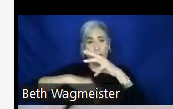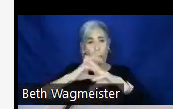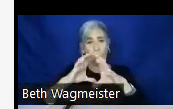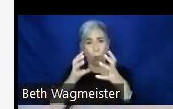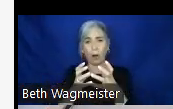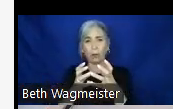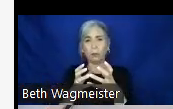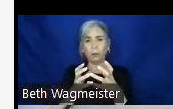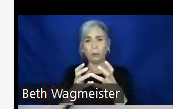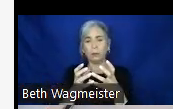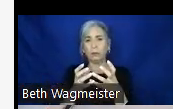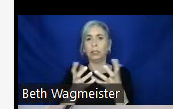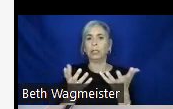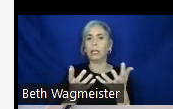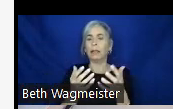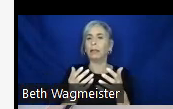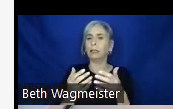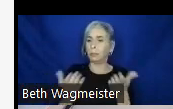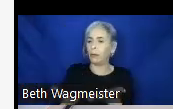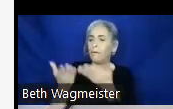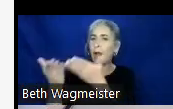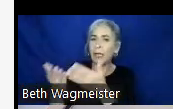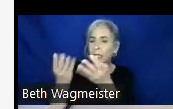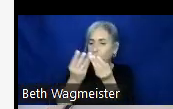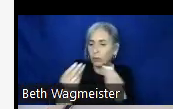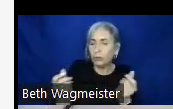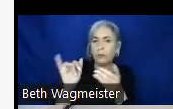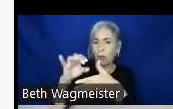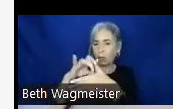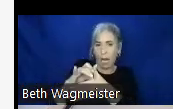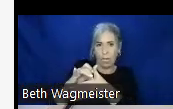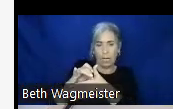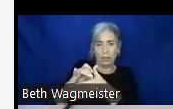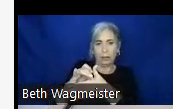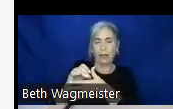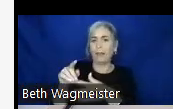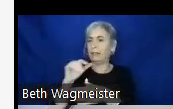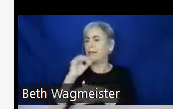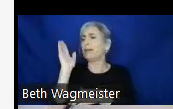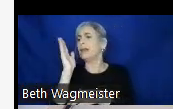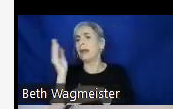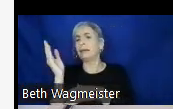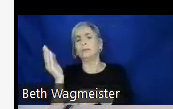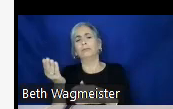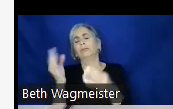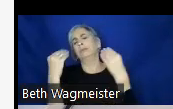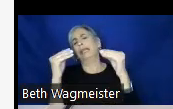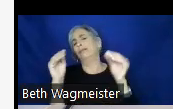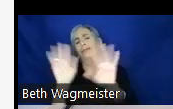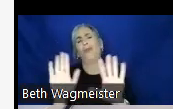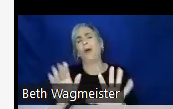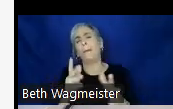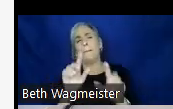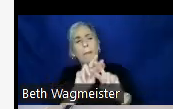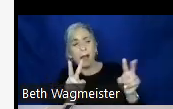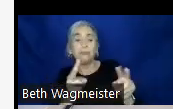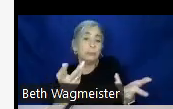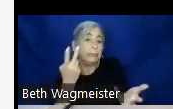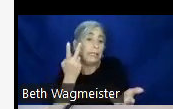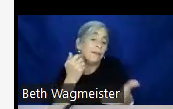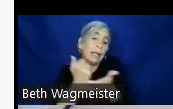content better. This is not a sales pitch for Sanity, I do encourage you to check it out.